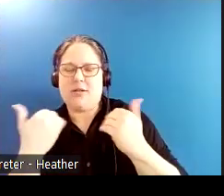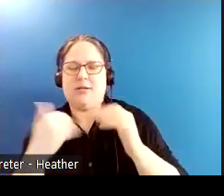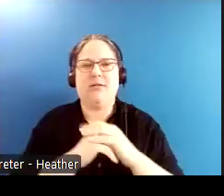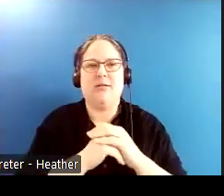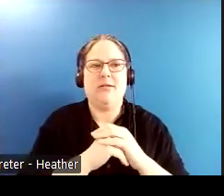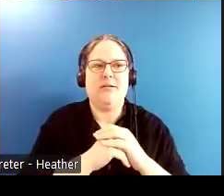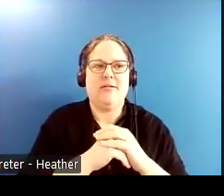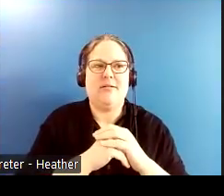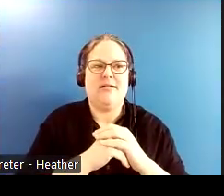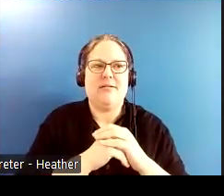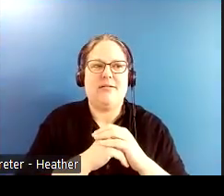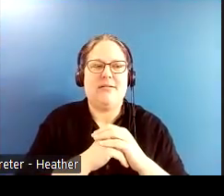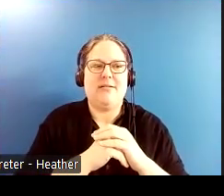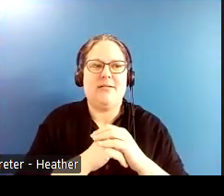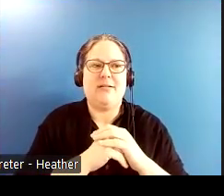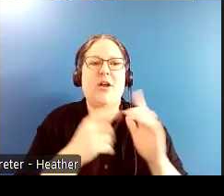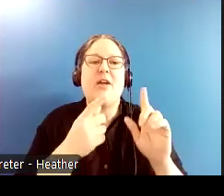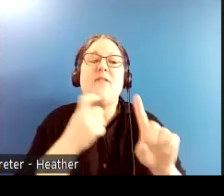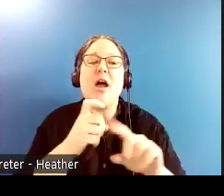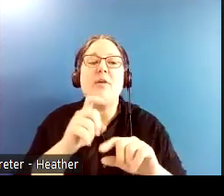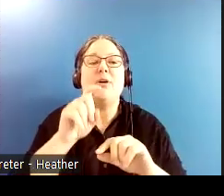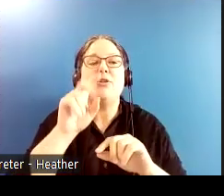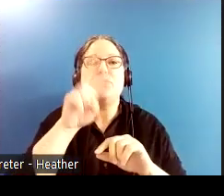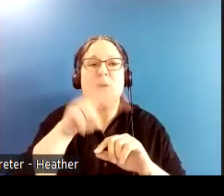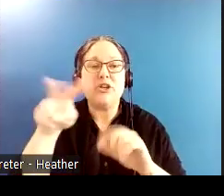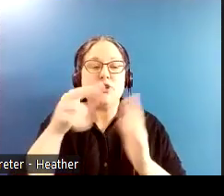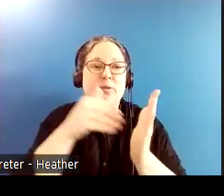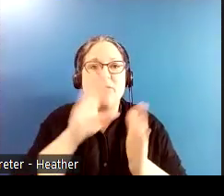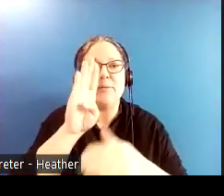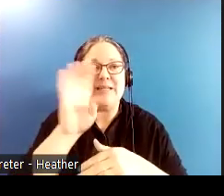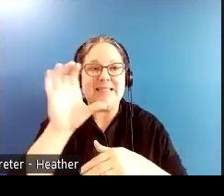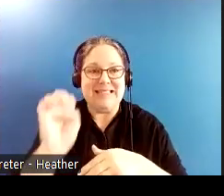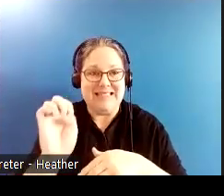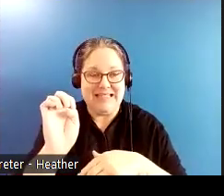past like that, so I don't know how to think about it, but it's from 22,000 B.CE de in uh roughly the